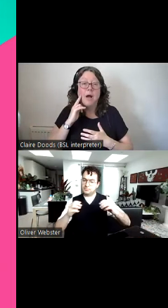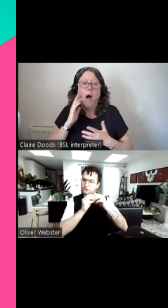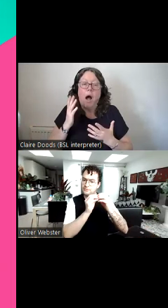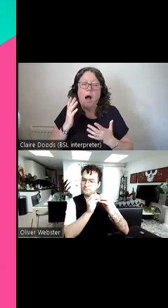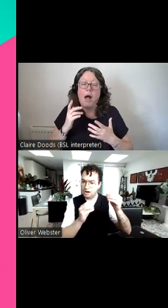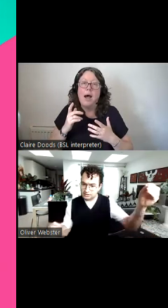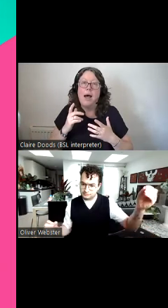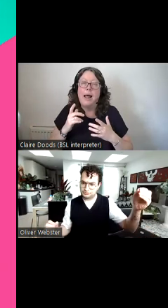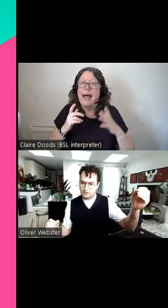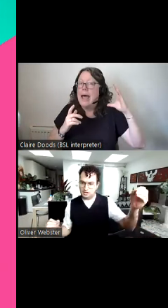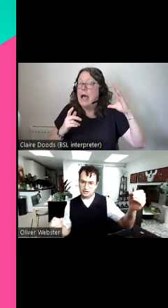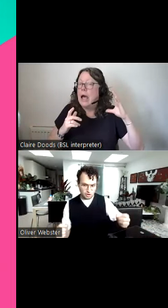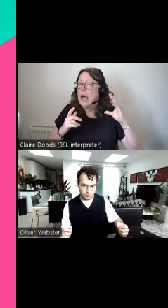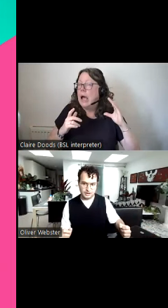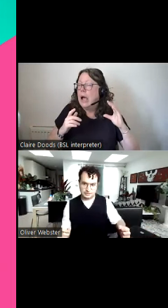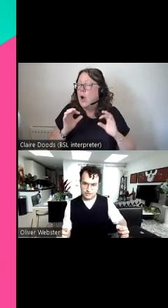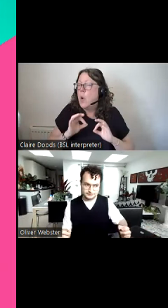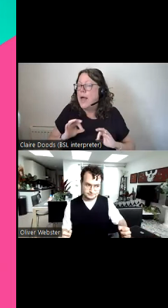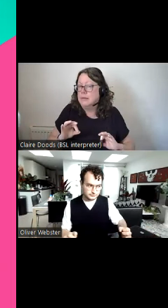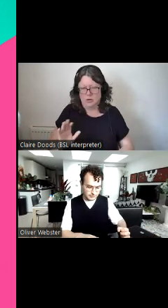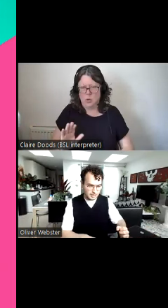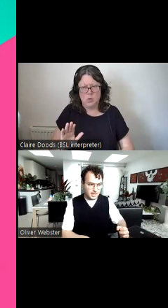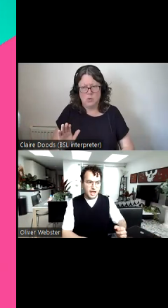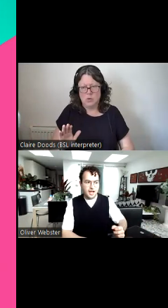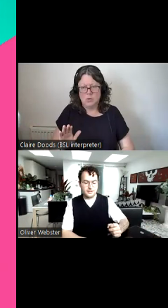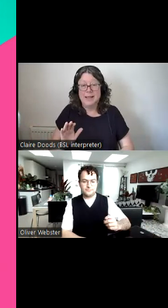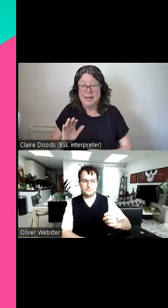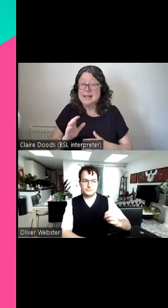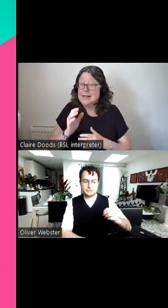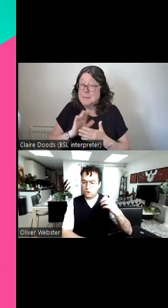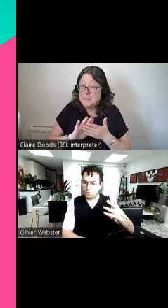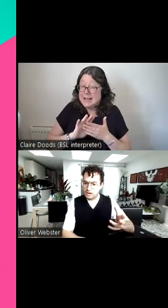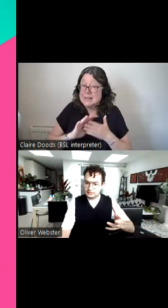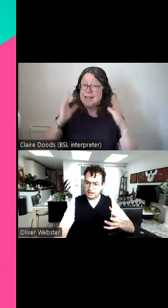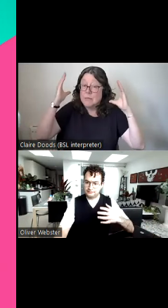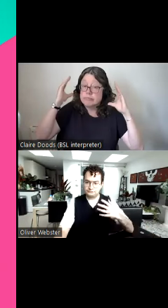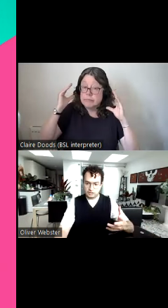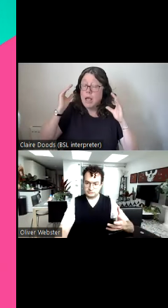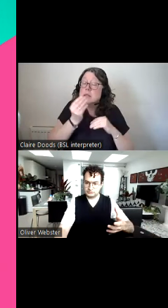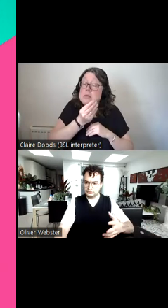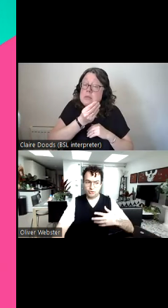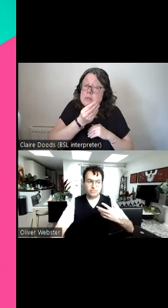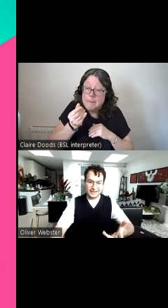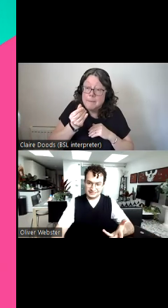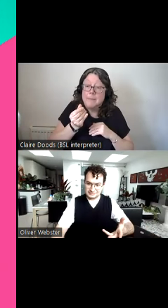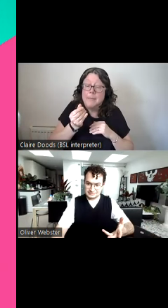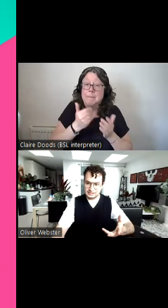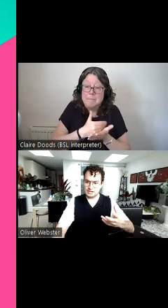but rather parts of the word are quieter. A word like France or thanks,